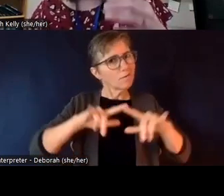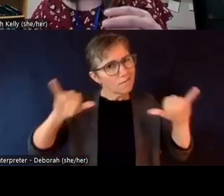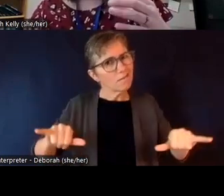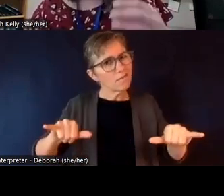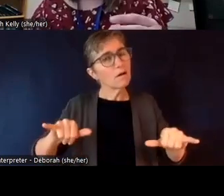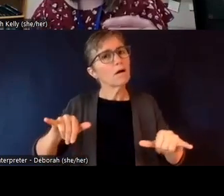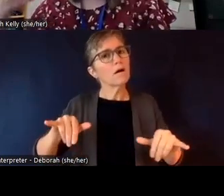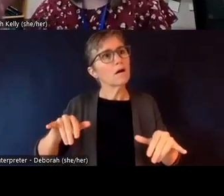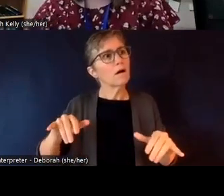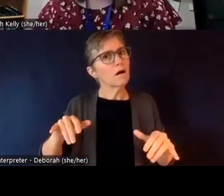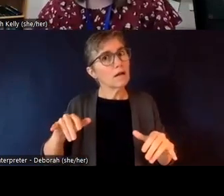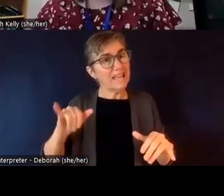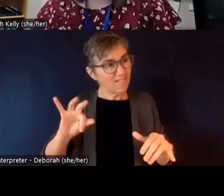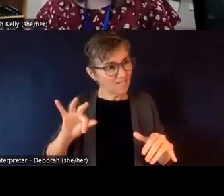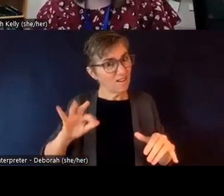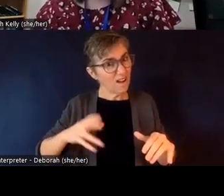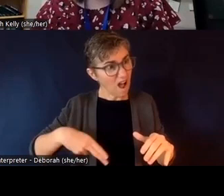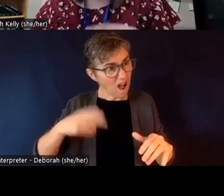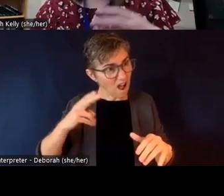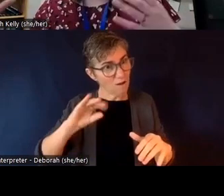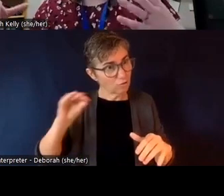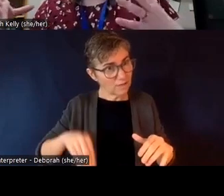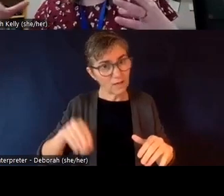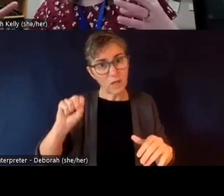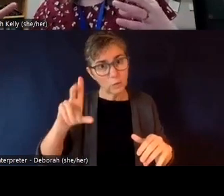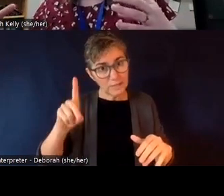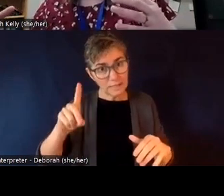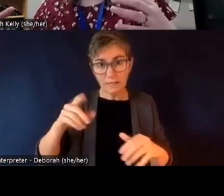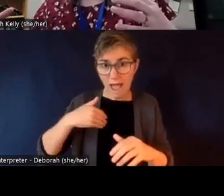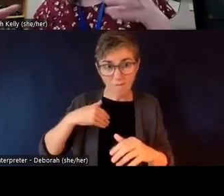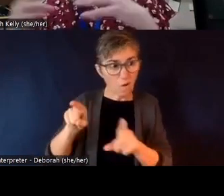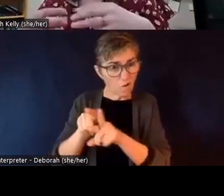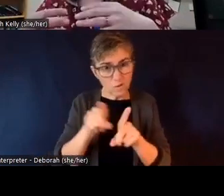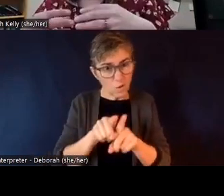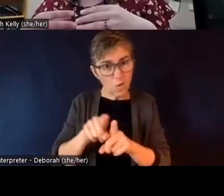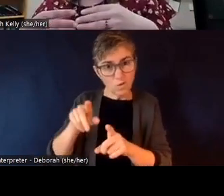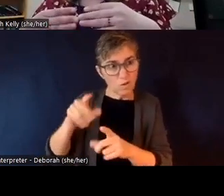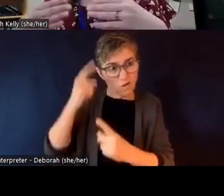plans or attempts, and substance use disorders. They also don't tend to combine groups. So they